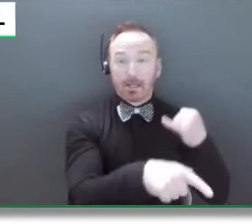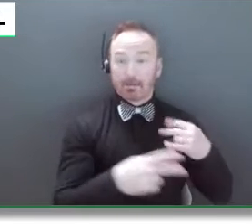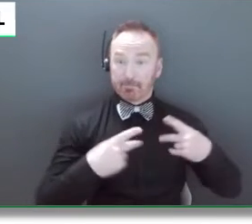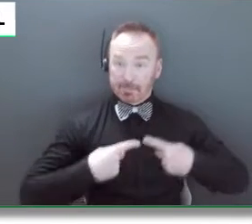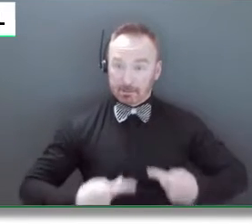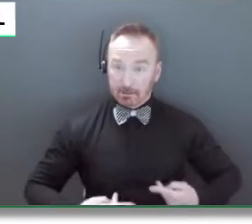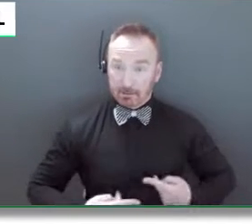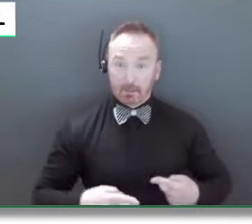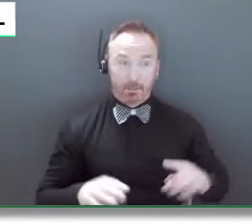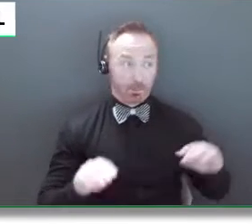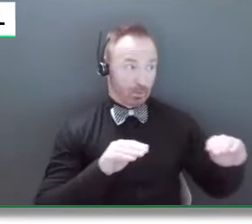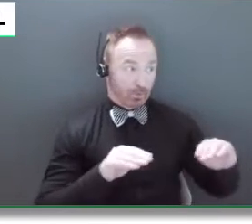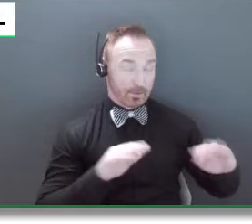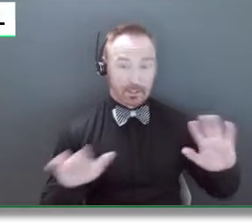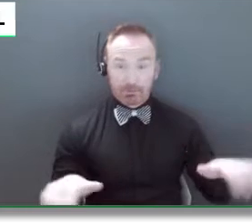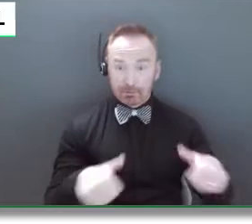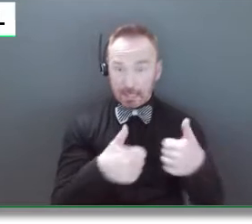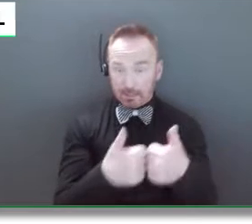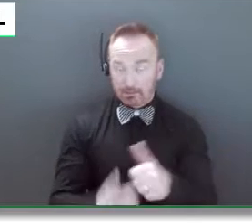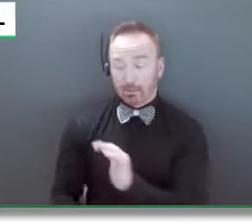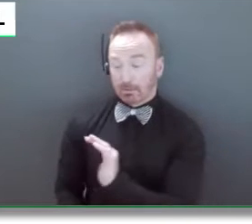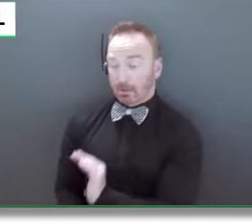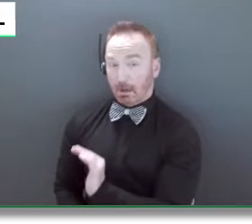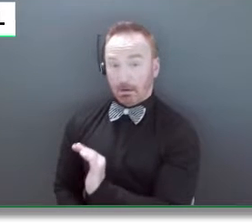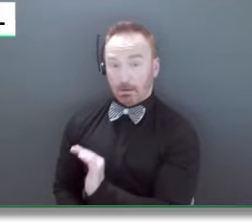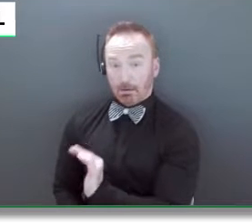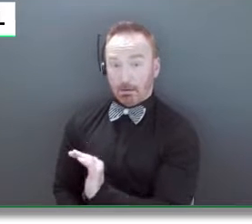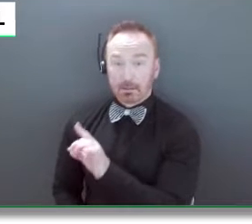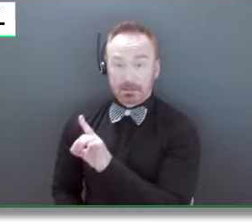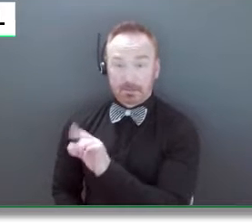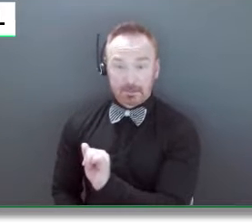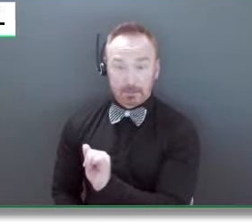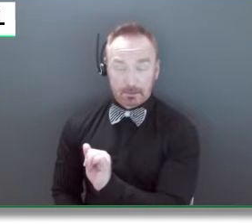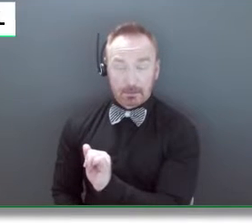you know the small kids who had a disability from a vaccine when they were